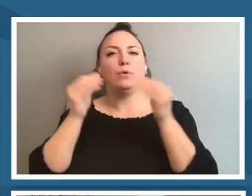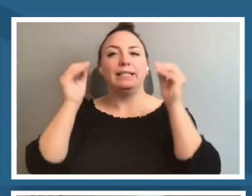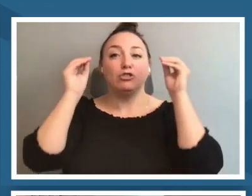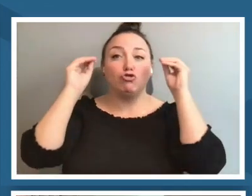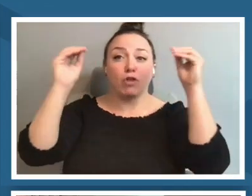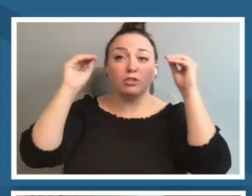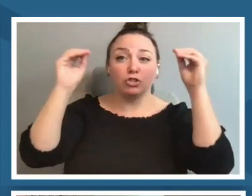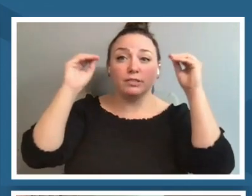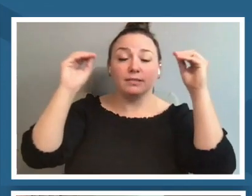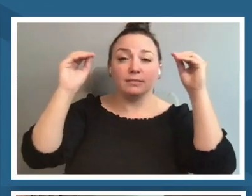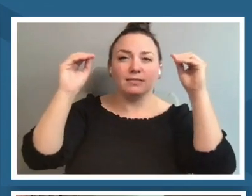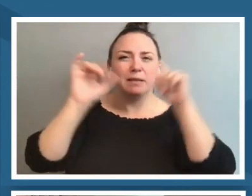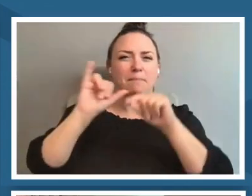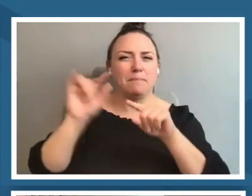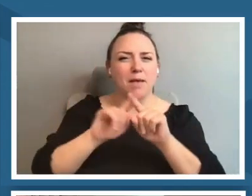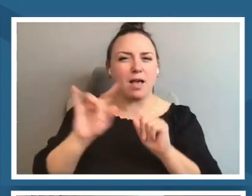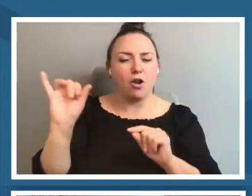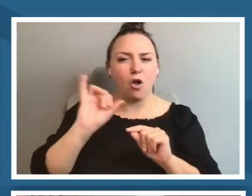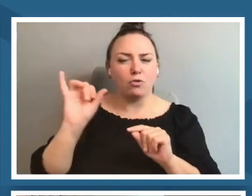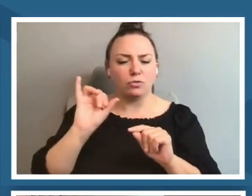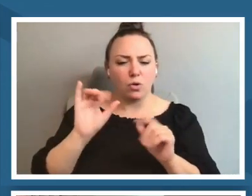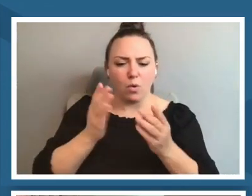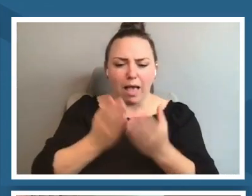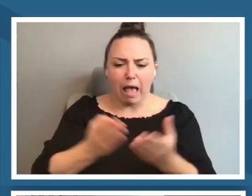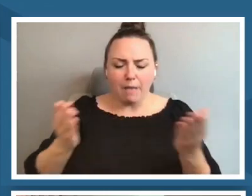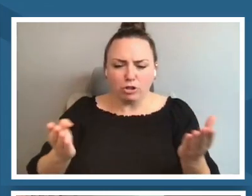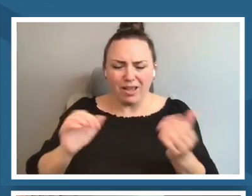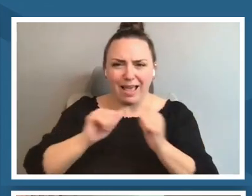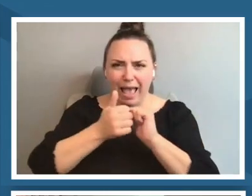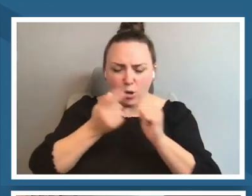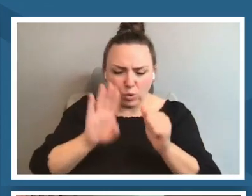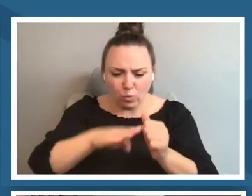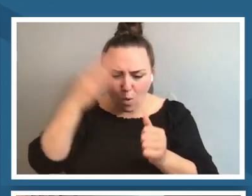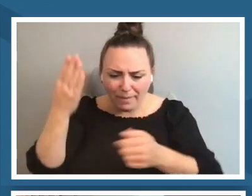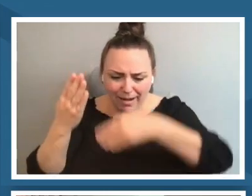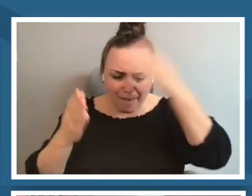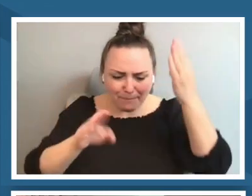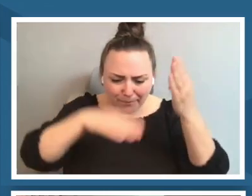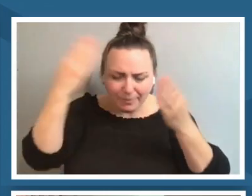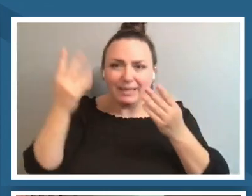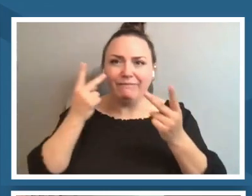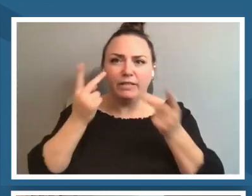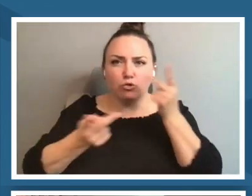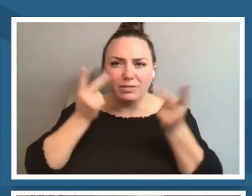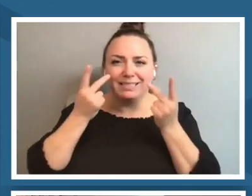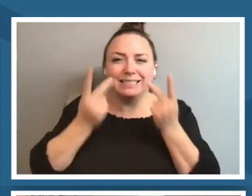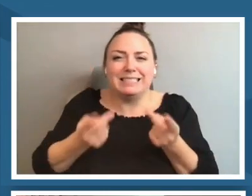opening up an object visually to look at the materials